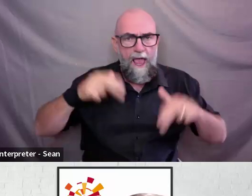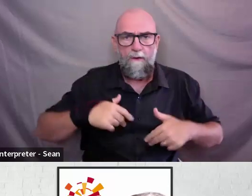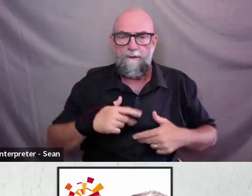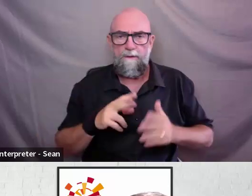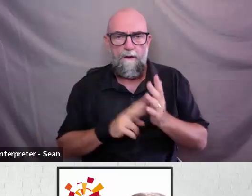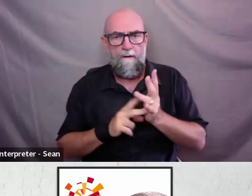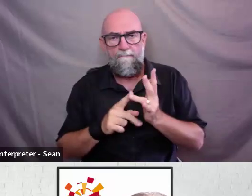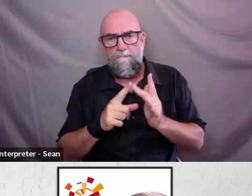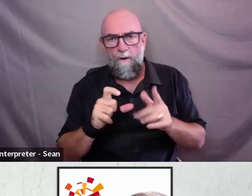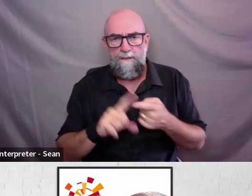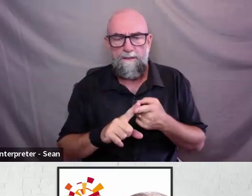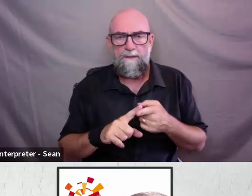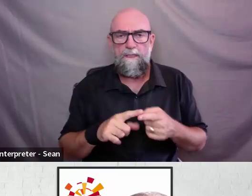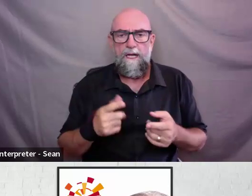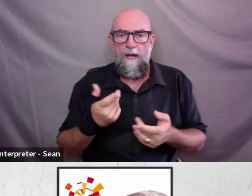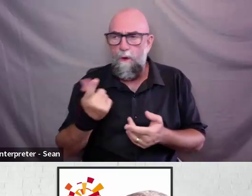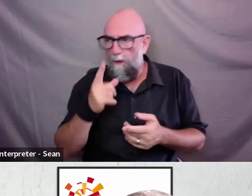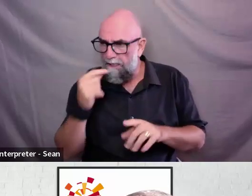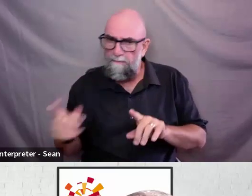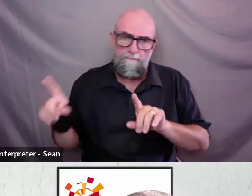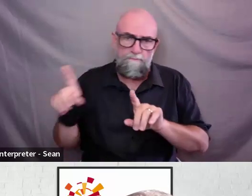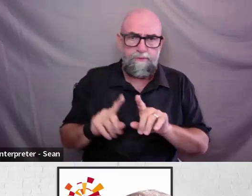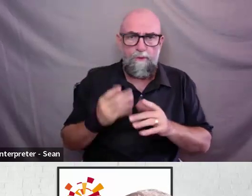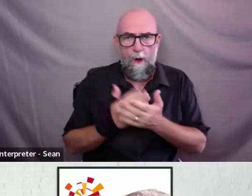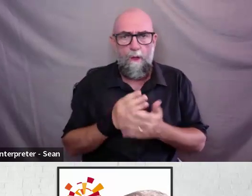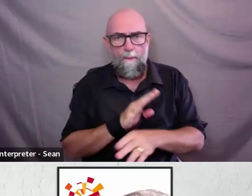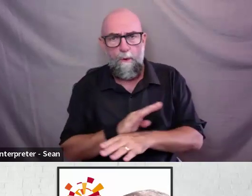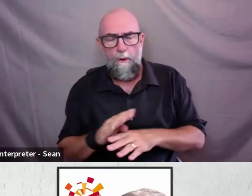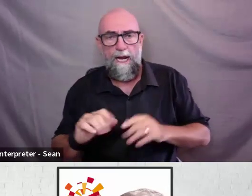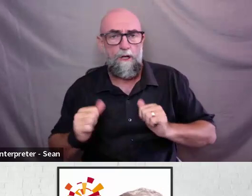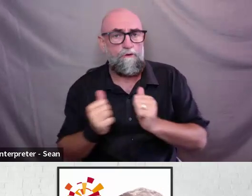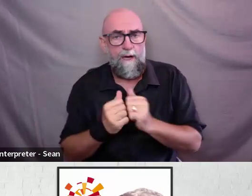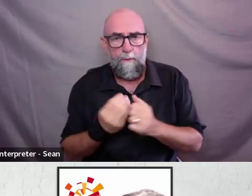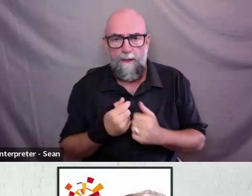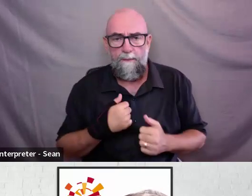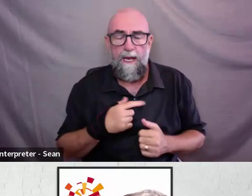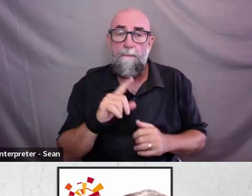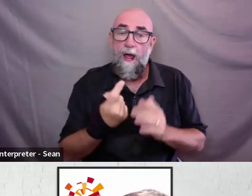the role of the board is to ensure that... And there is legal obligations, but forget